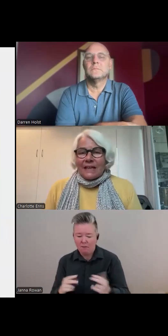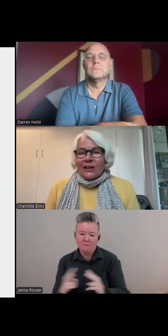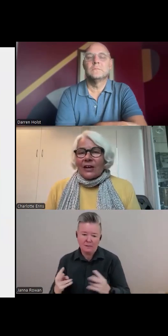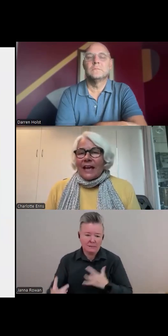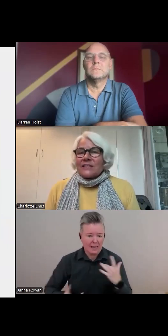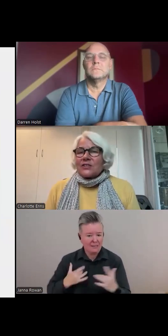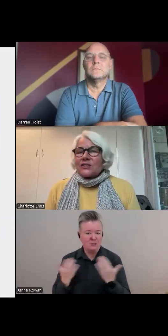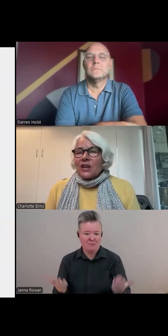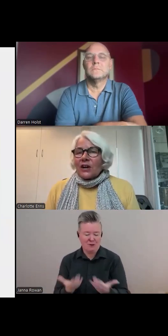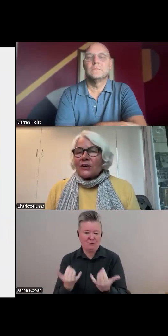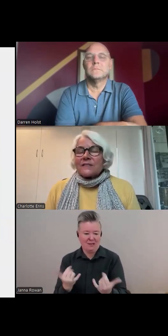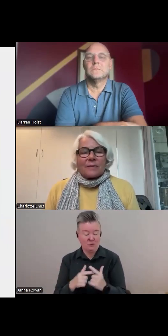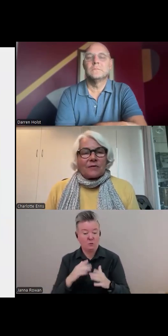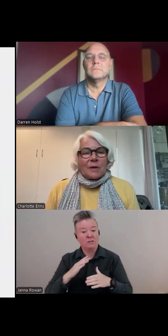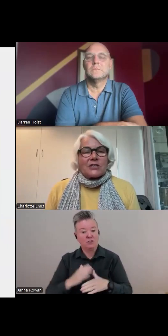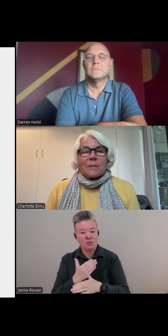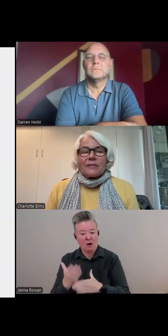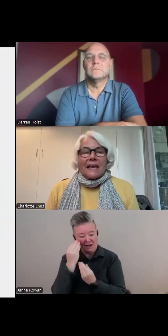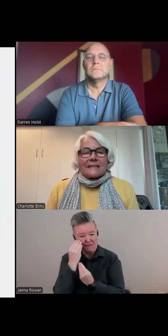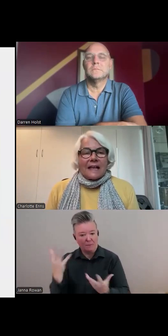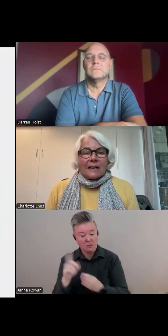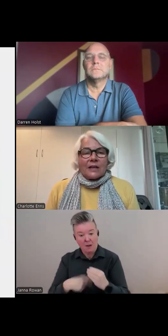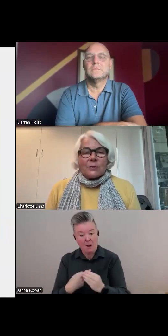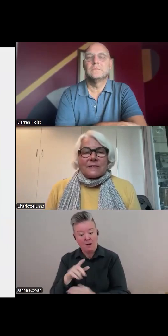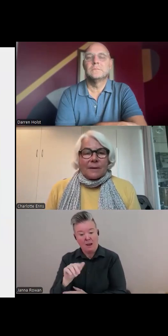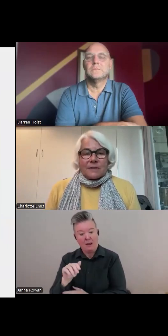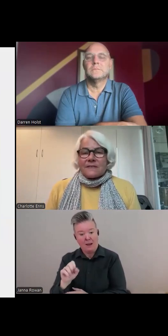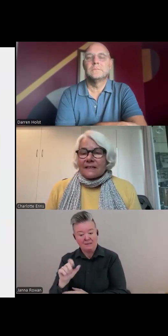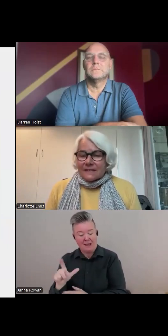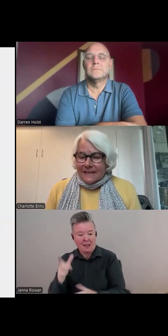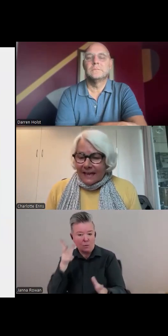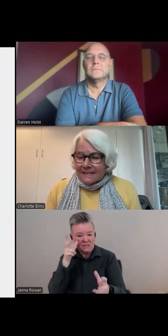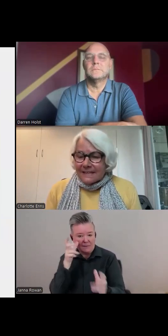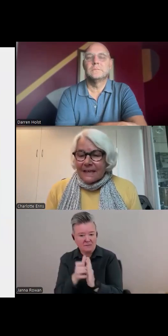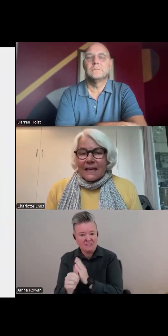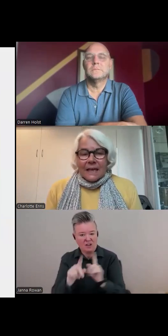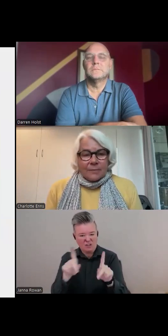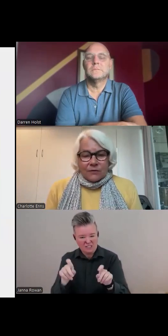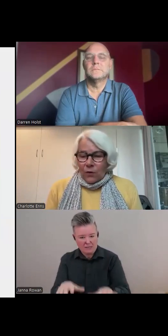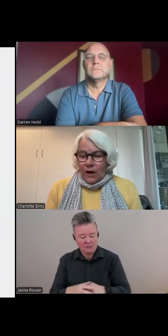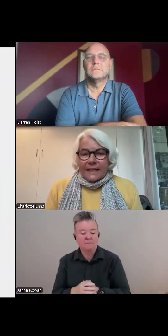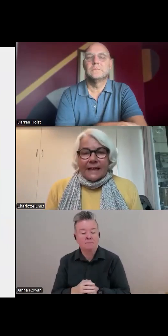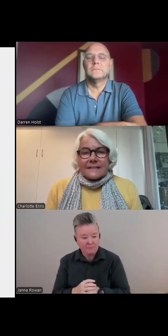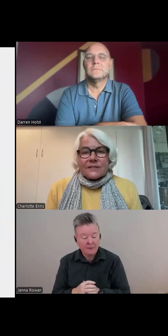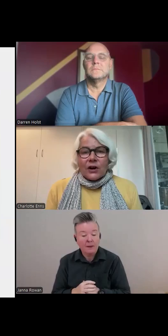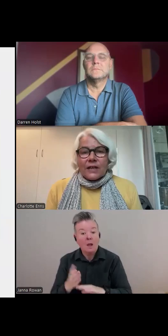and to share some information about the ASL Receptive Skills Test. Before I get started,